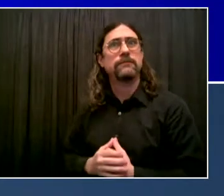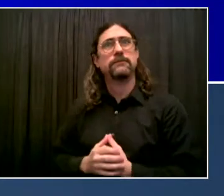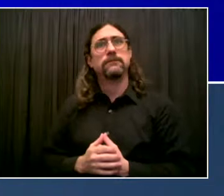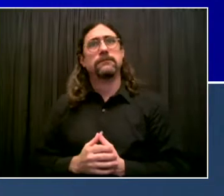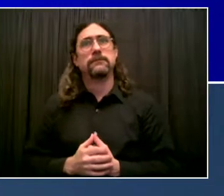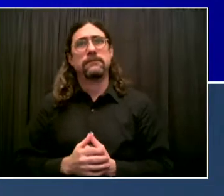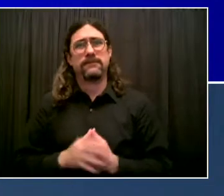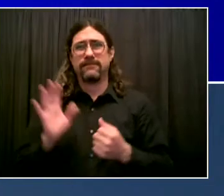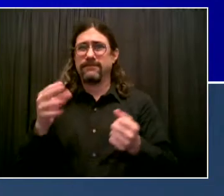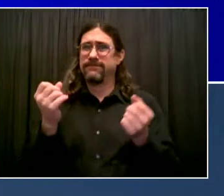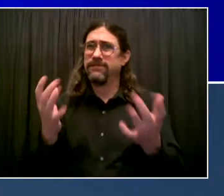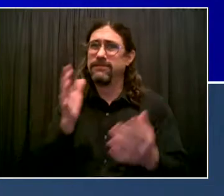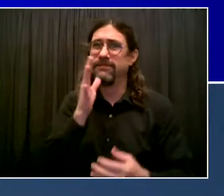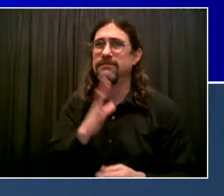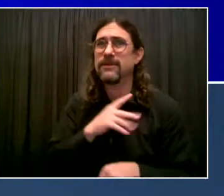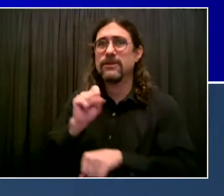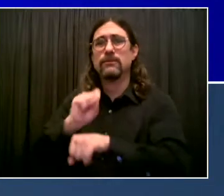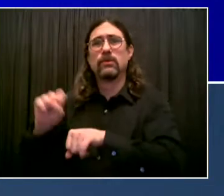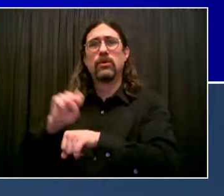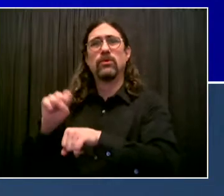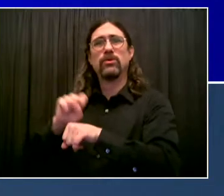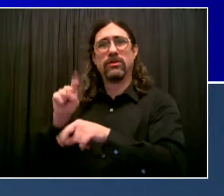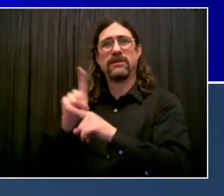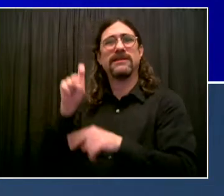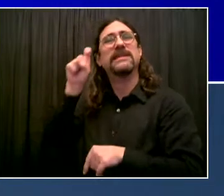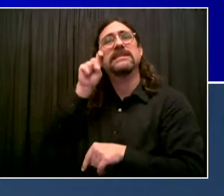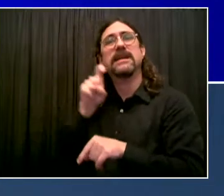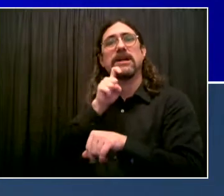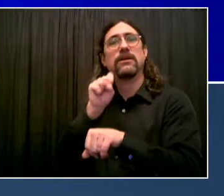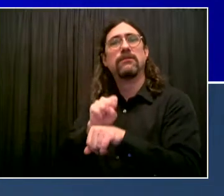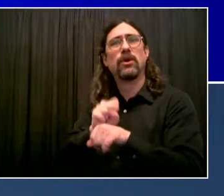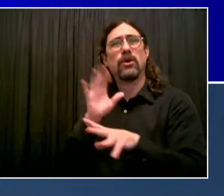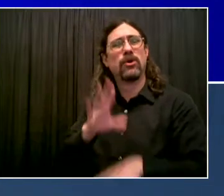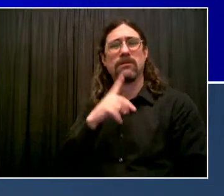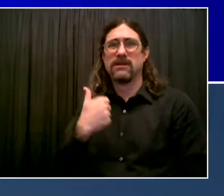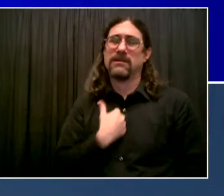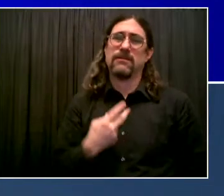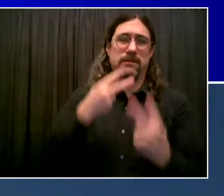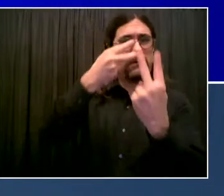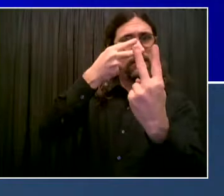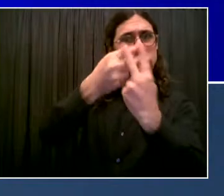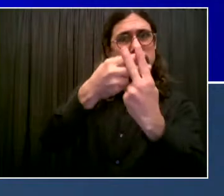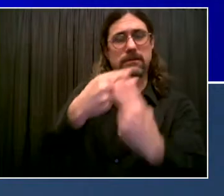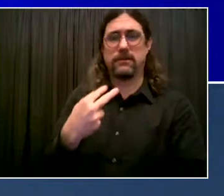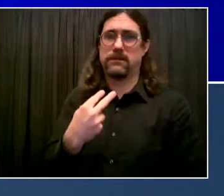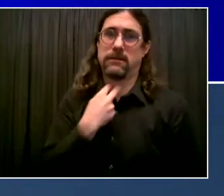THAT MEANS UNDERSTANDING THAT SEX WORKERS ARE OFTEN FOLKS WHO ARE SUBJUGATED, VICTIMS OOF TRAFFICKING, PEOPLE WHO THINK